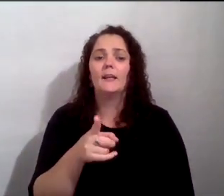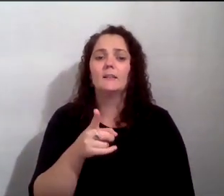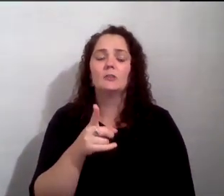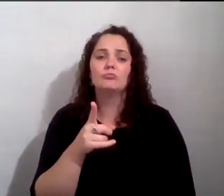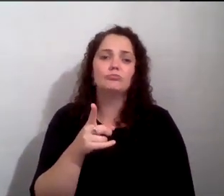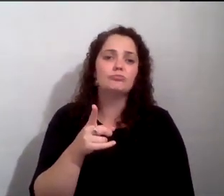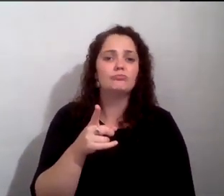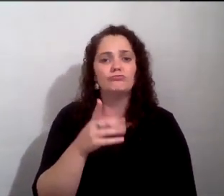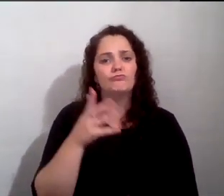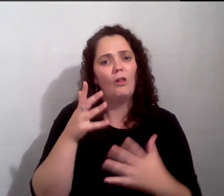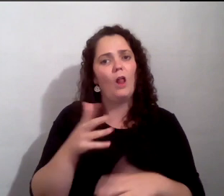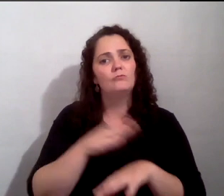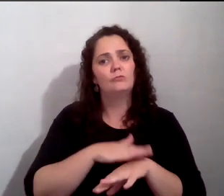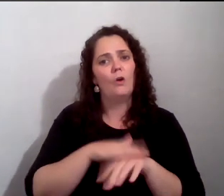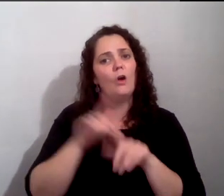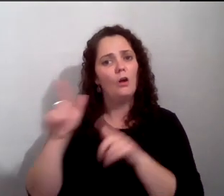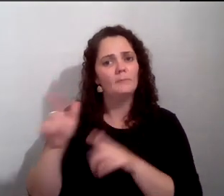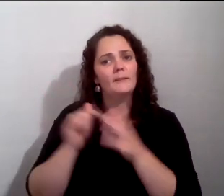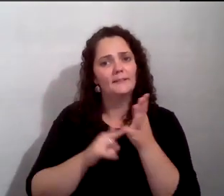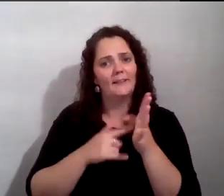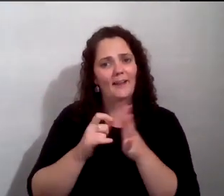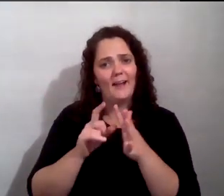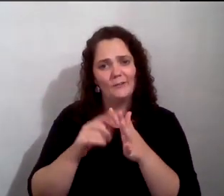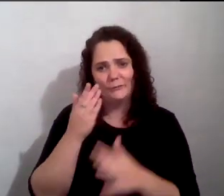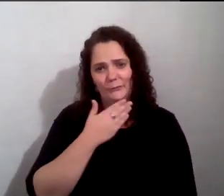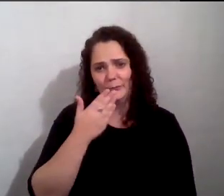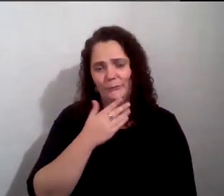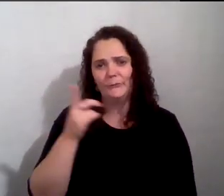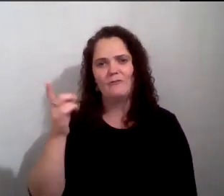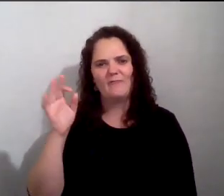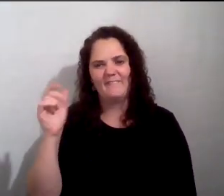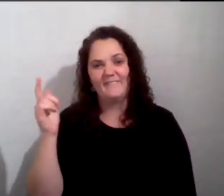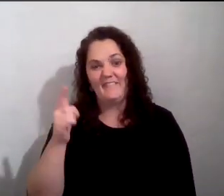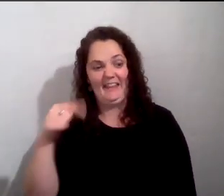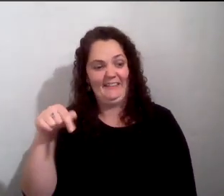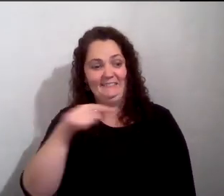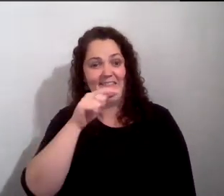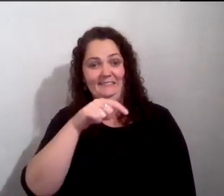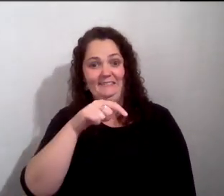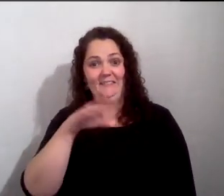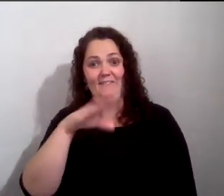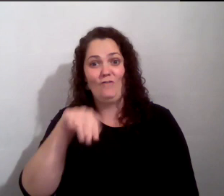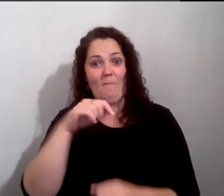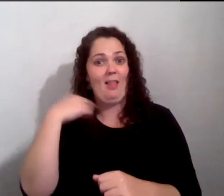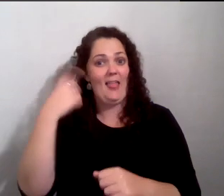actually from that gallery. But of course these works don't look